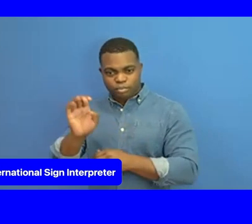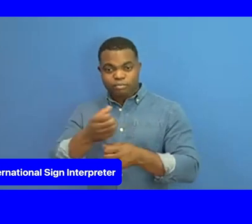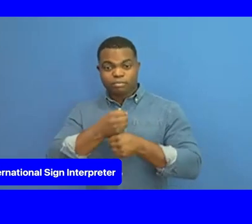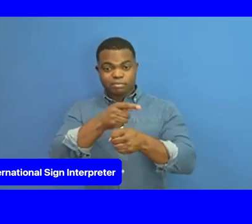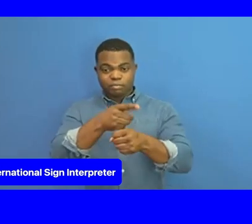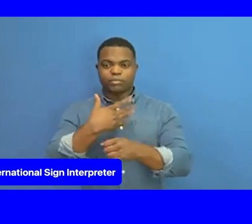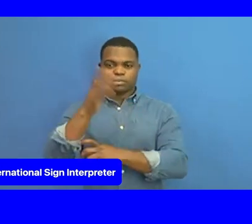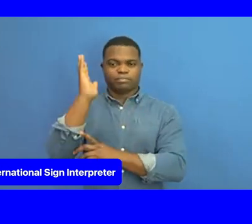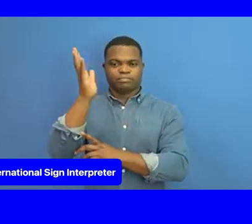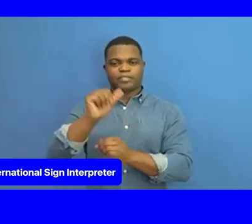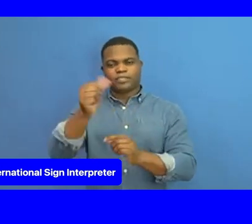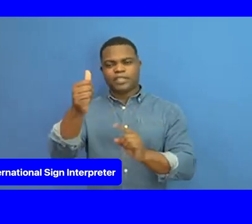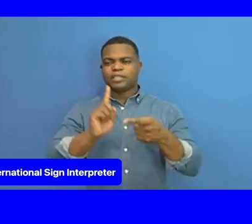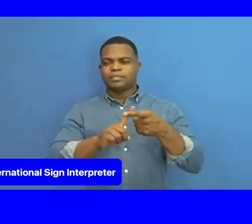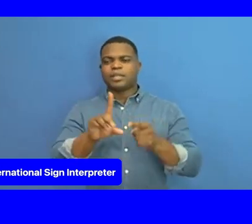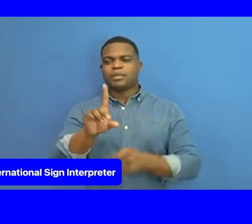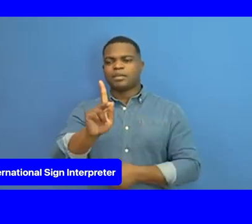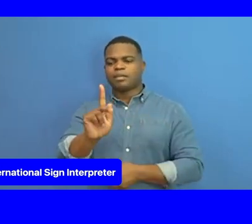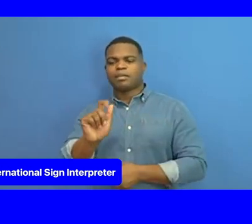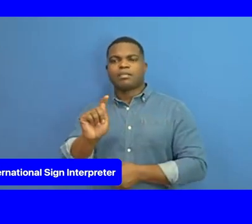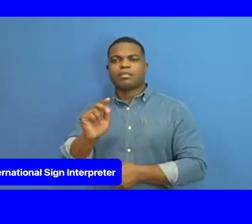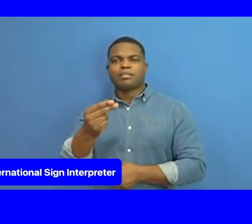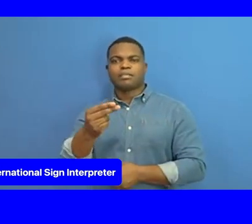and Secretary General of the European Festival Association.